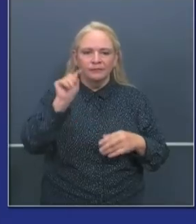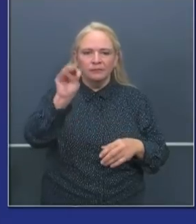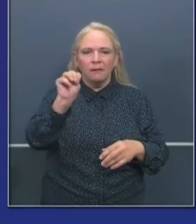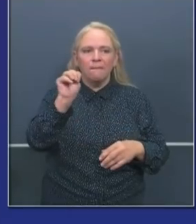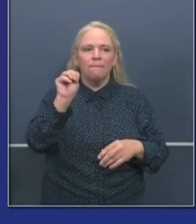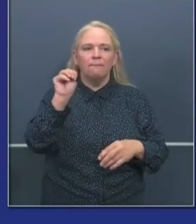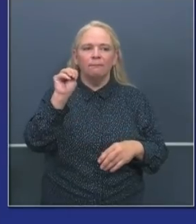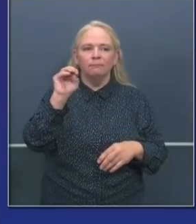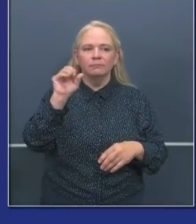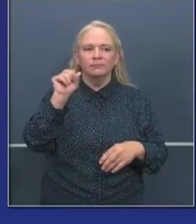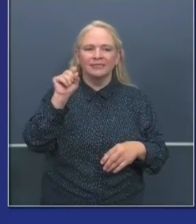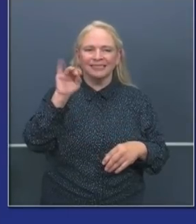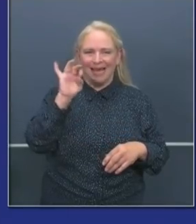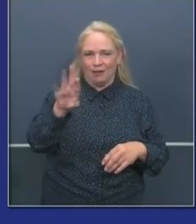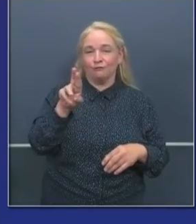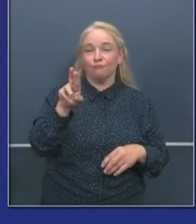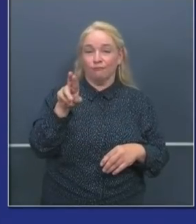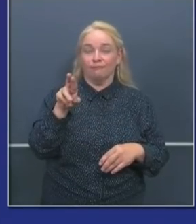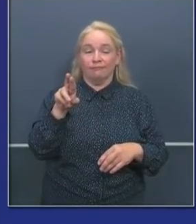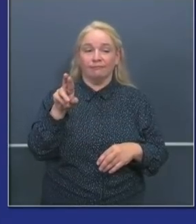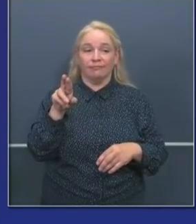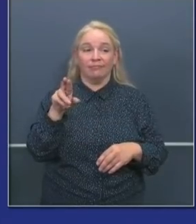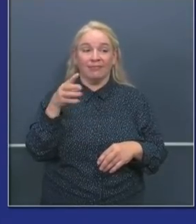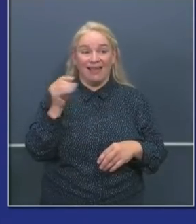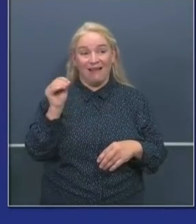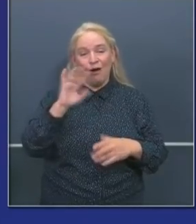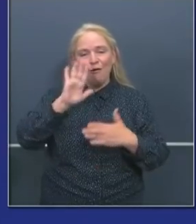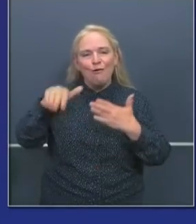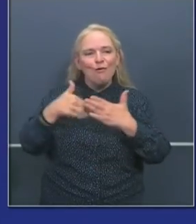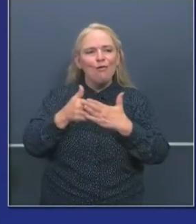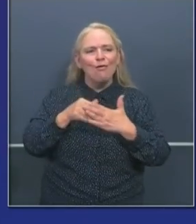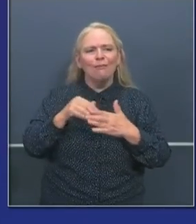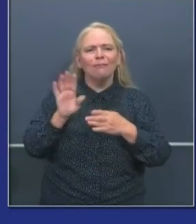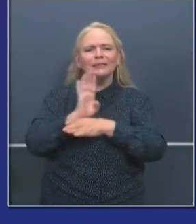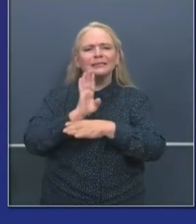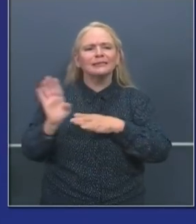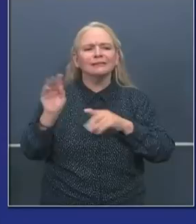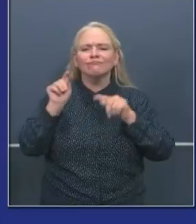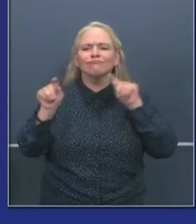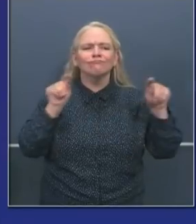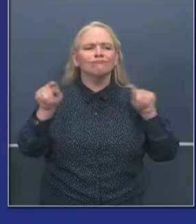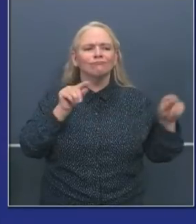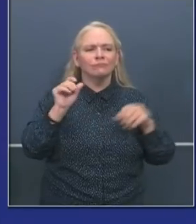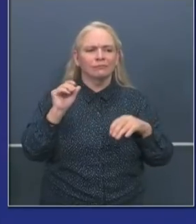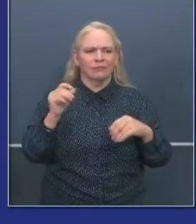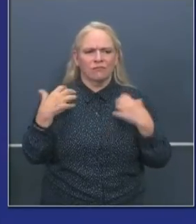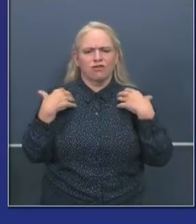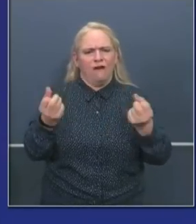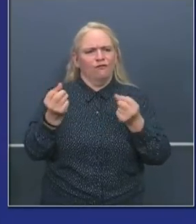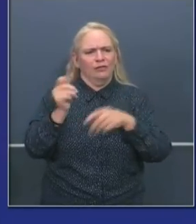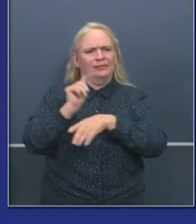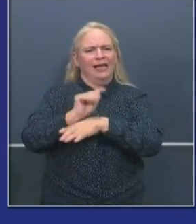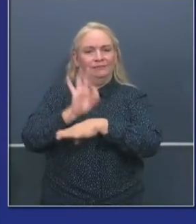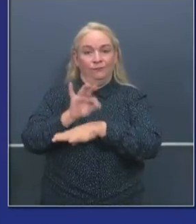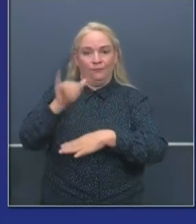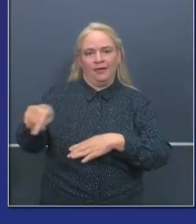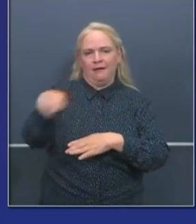FOUNDATION AND JEFF SKOL AND HIS FOUNDATION AND RICK CARUSSO AS A INDIVIDUAL CRIB TORR AND